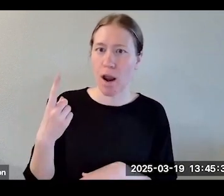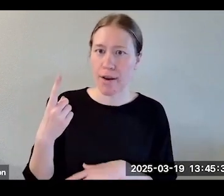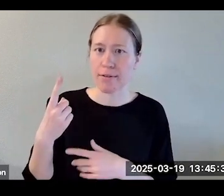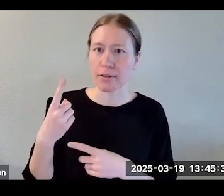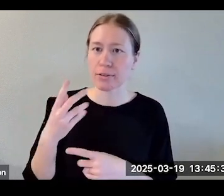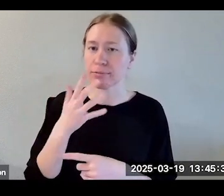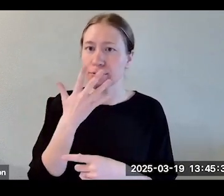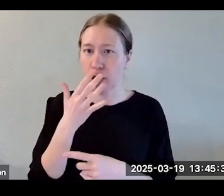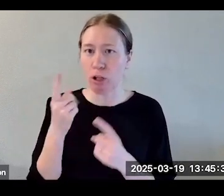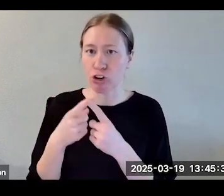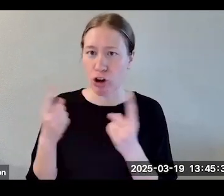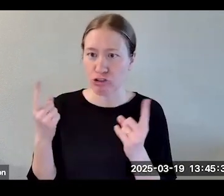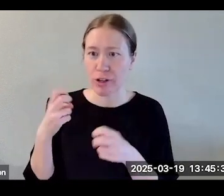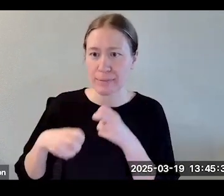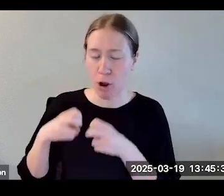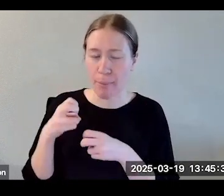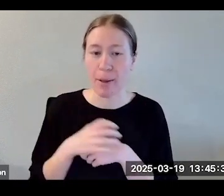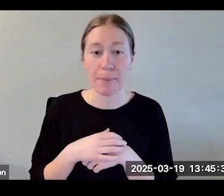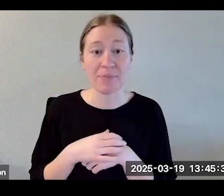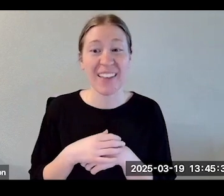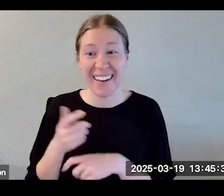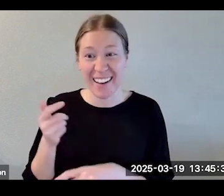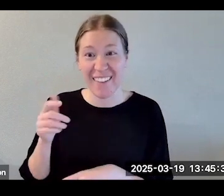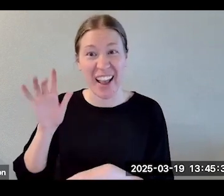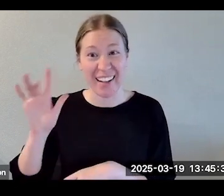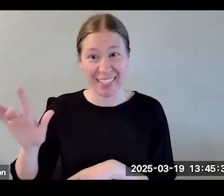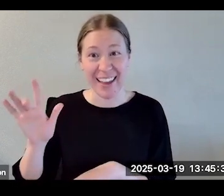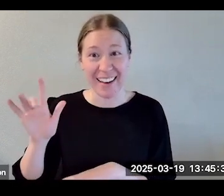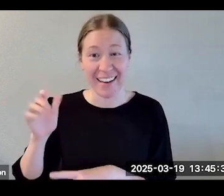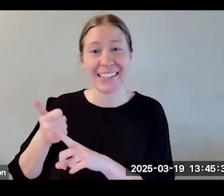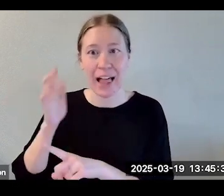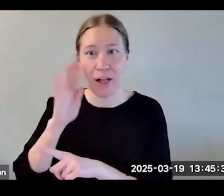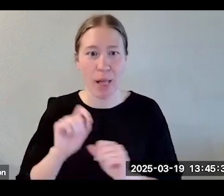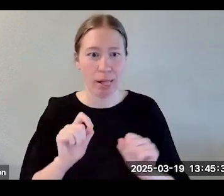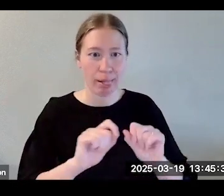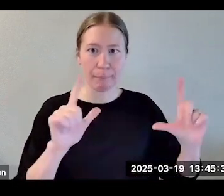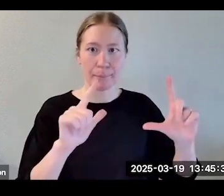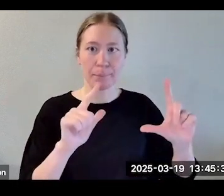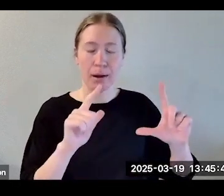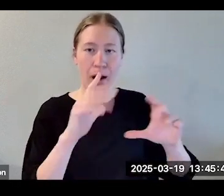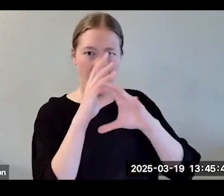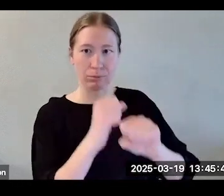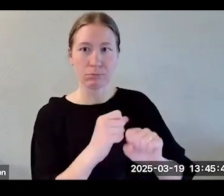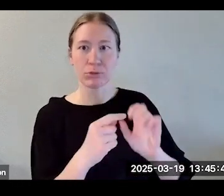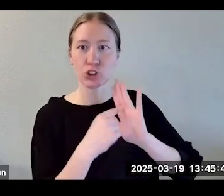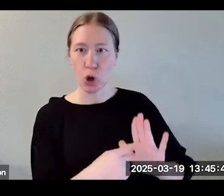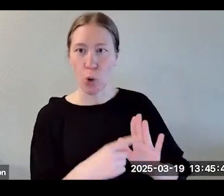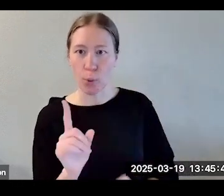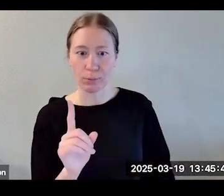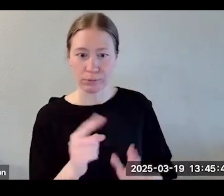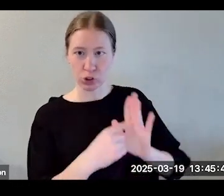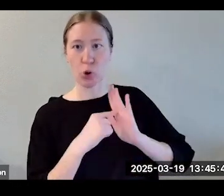it's actually going to highlight the text for me and give me some help text. So current text color is hard to see.